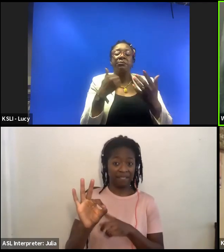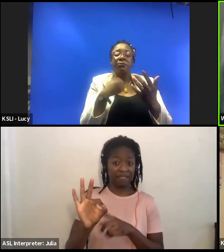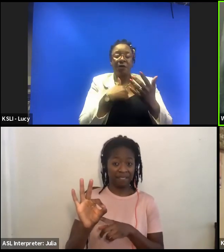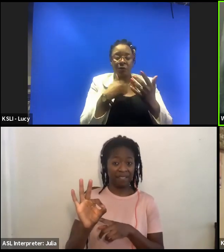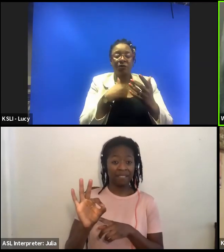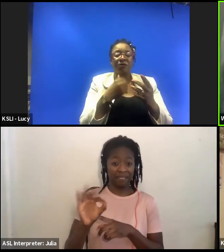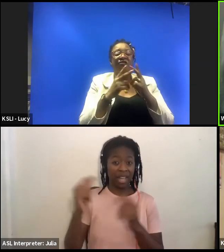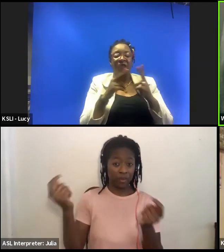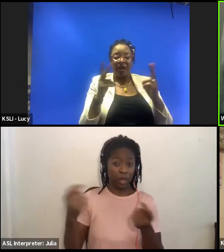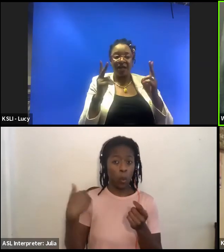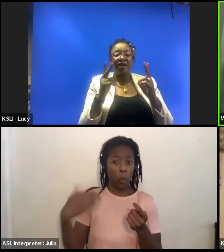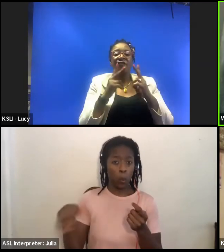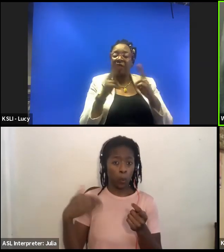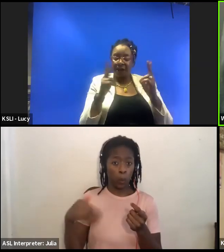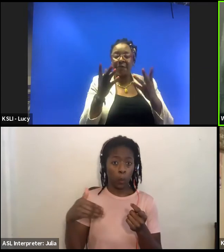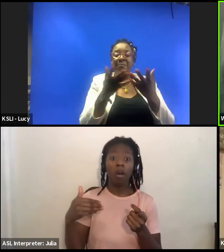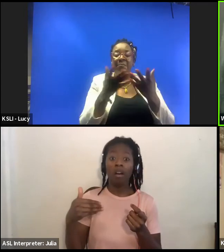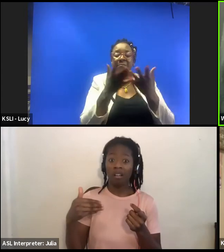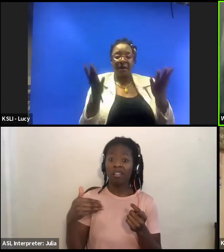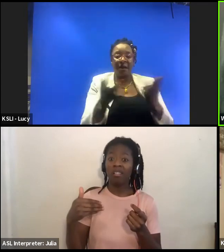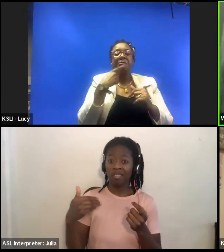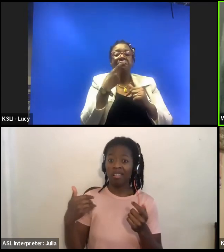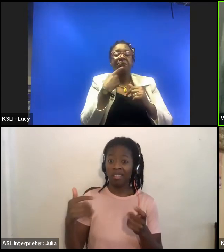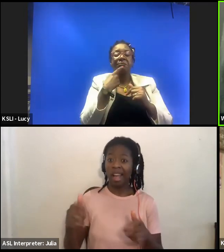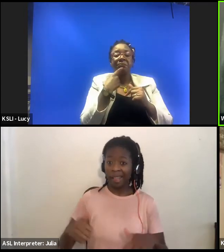and I call it life defining experience for me